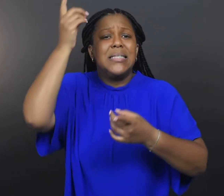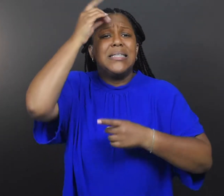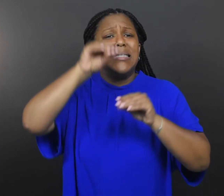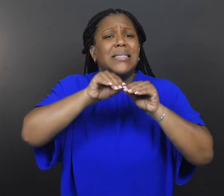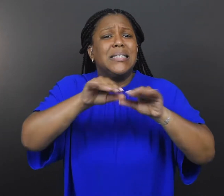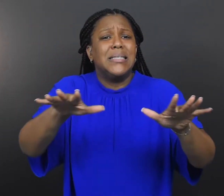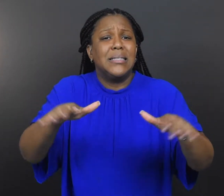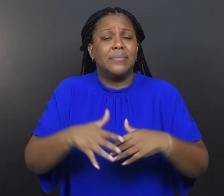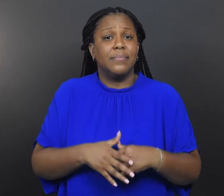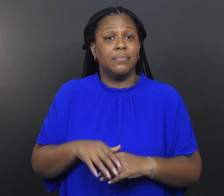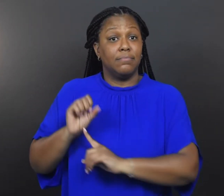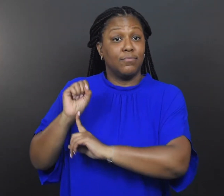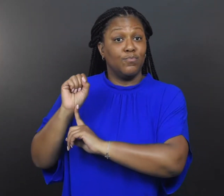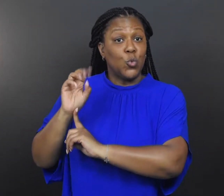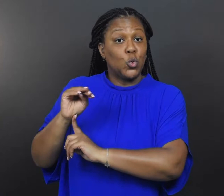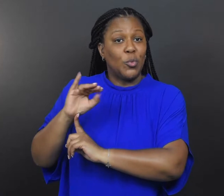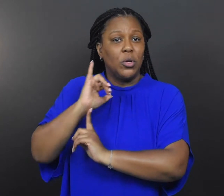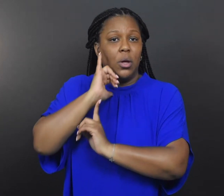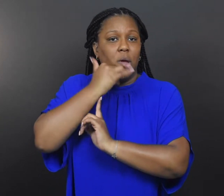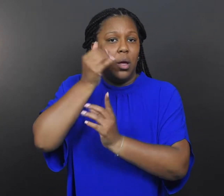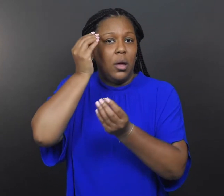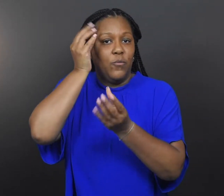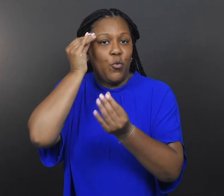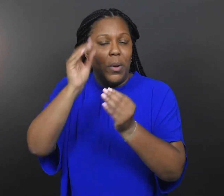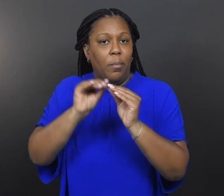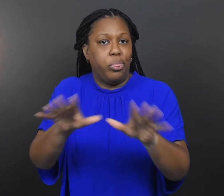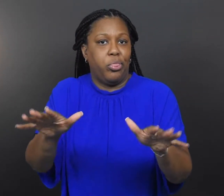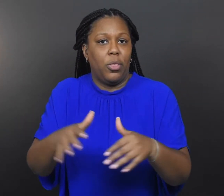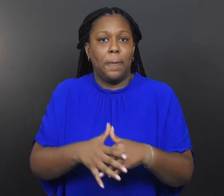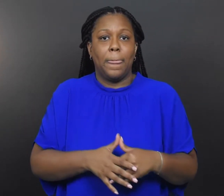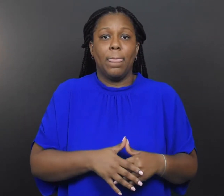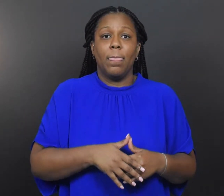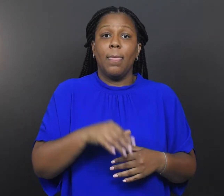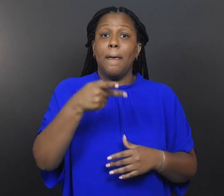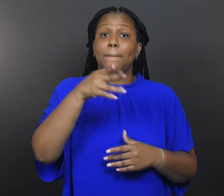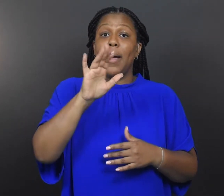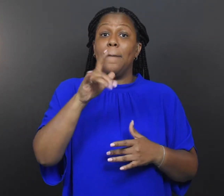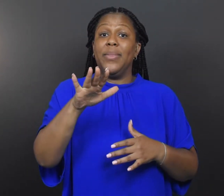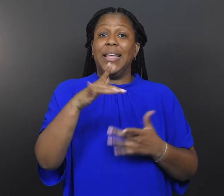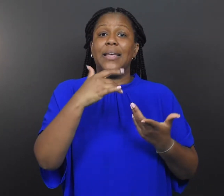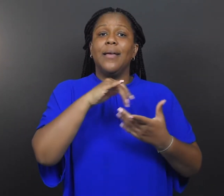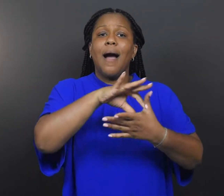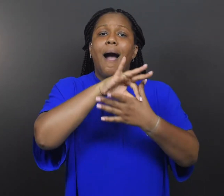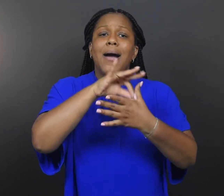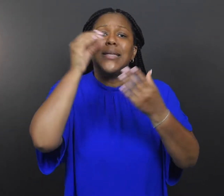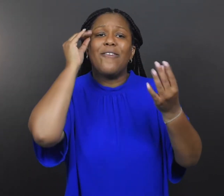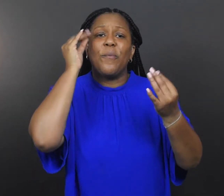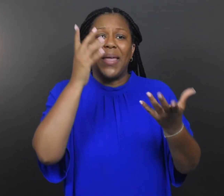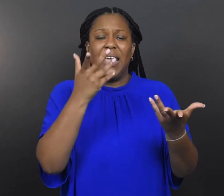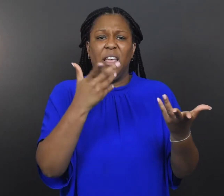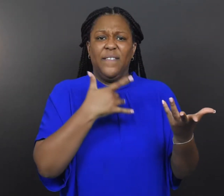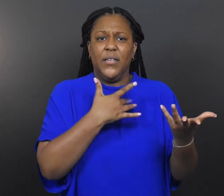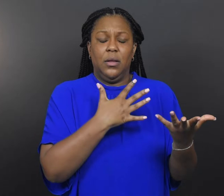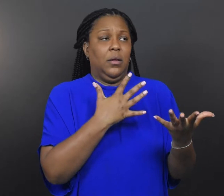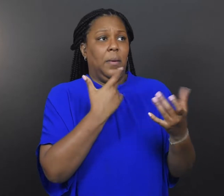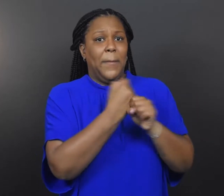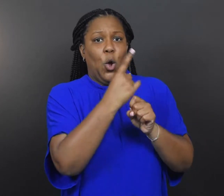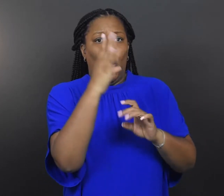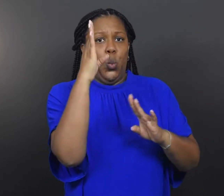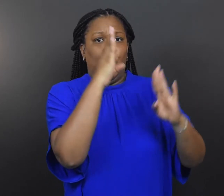Social media disinformation and public discontent had stoked her worries that some residents